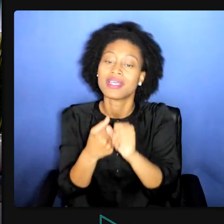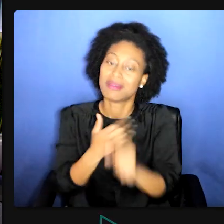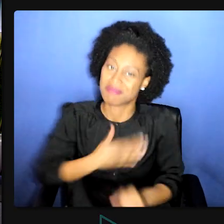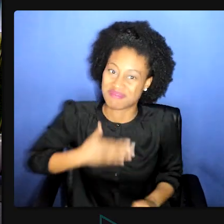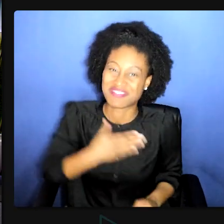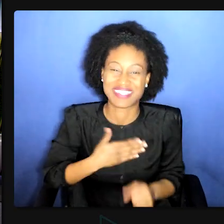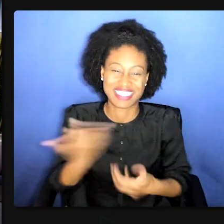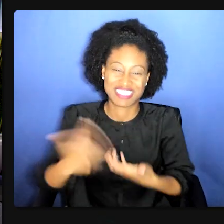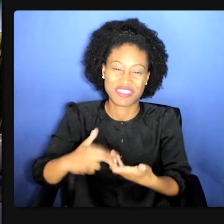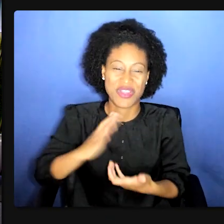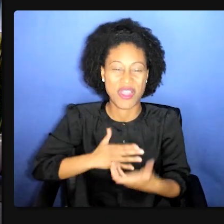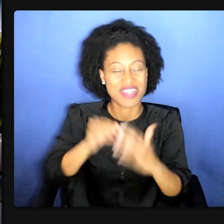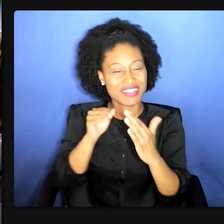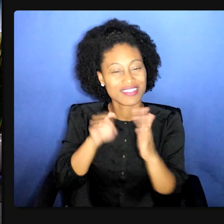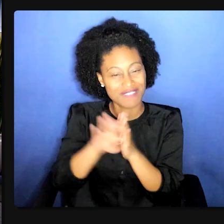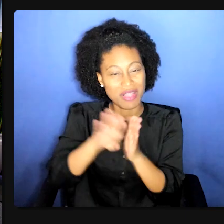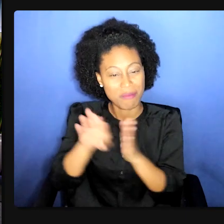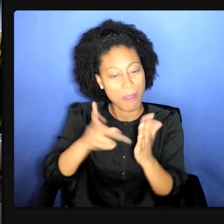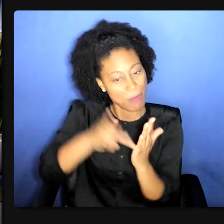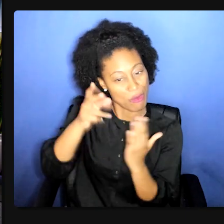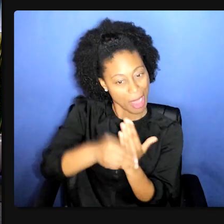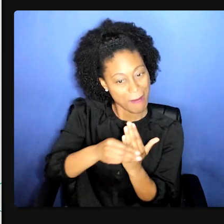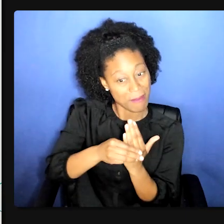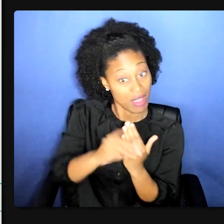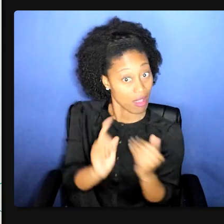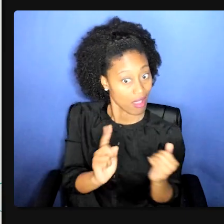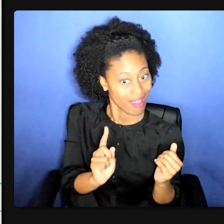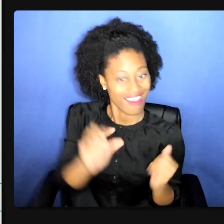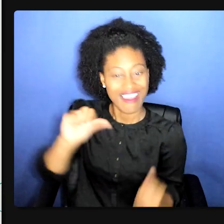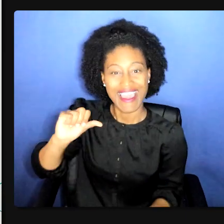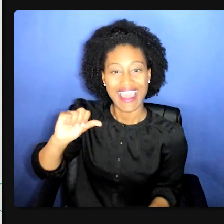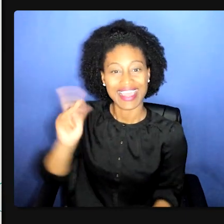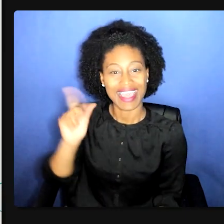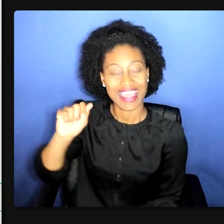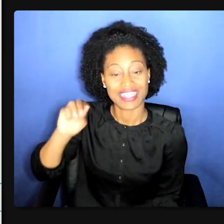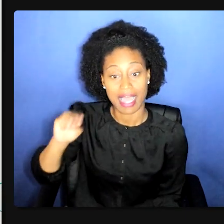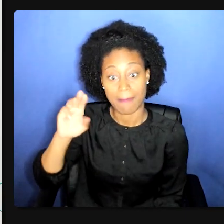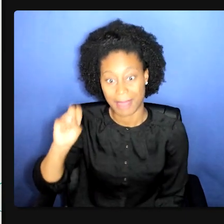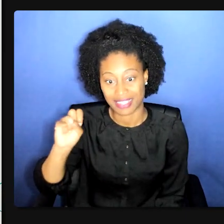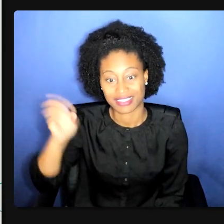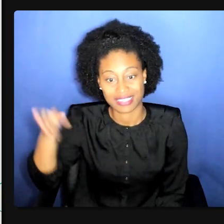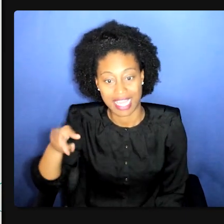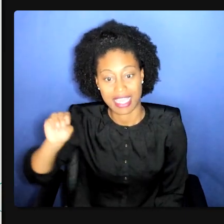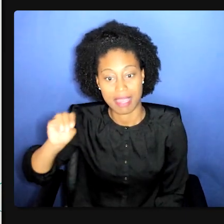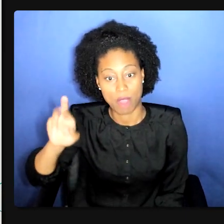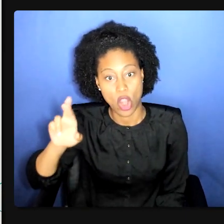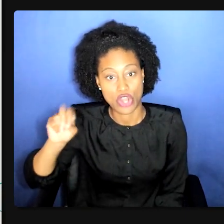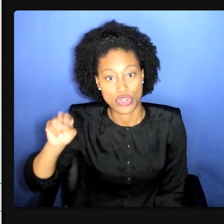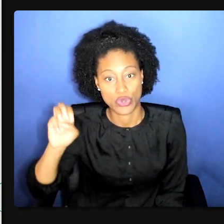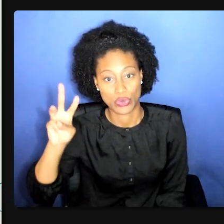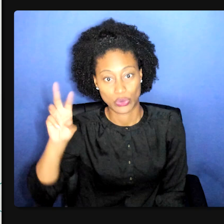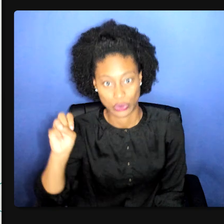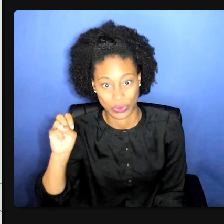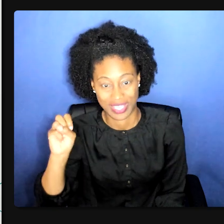certainly join our developer program you can link to that at dot ms mr news and that is the best way